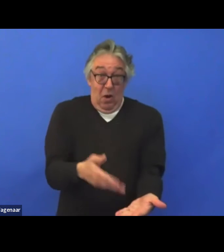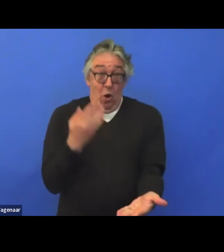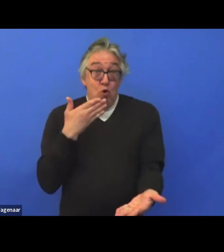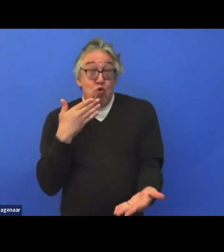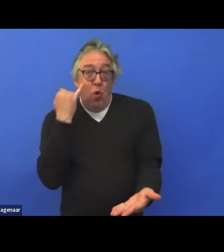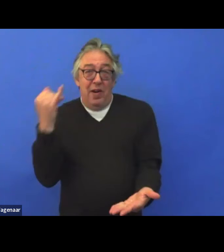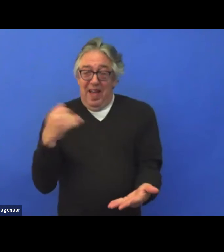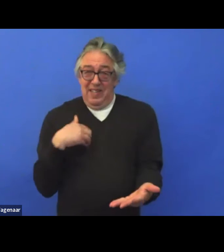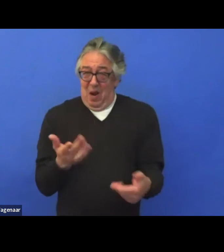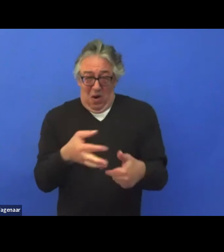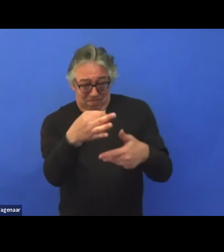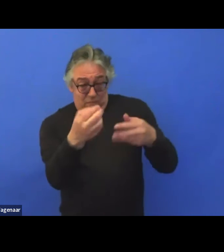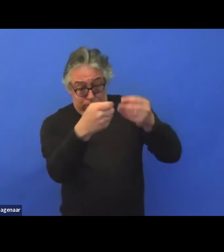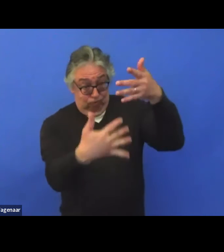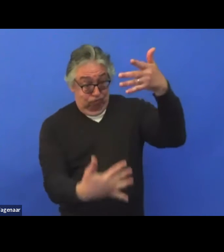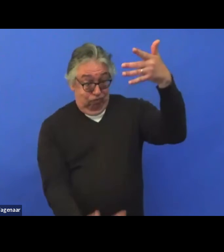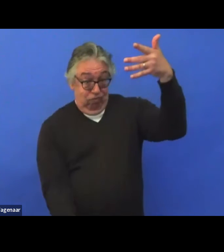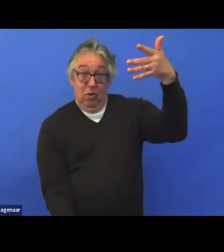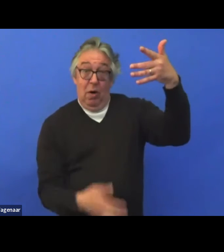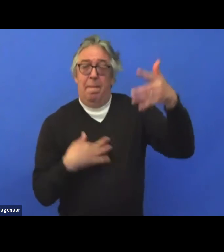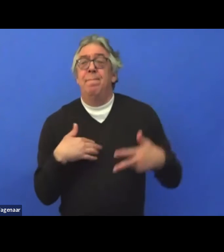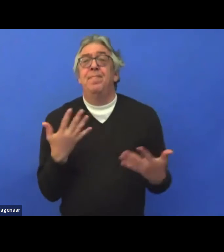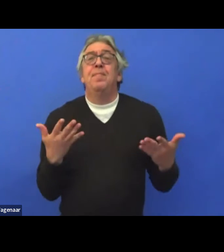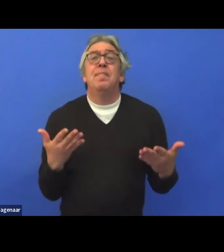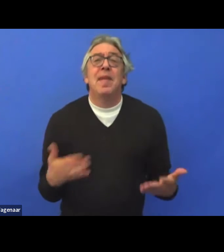I am going to talk about three that excited me.